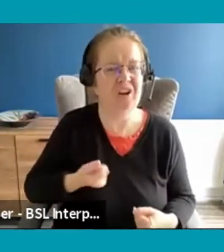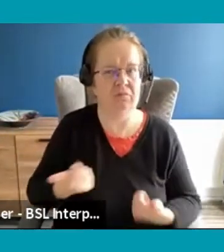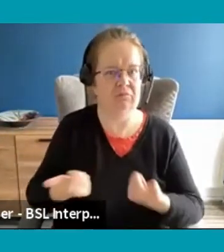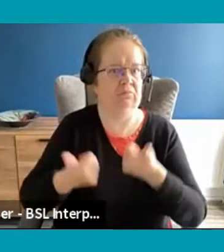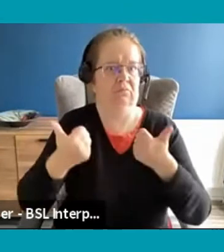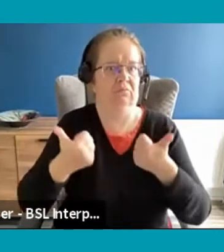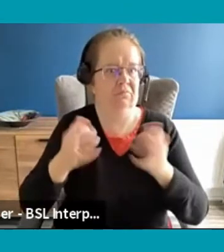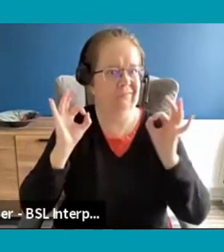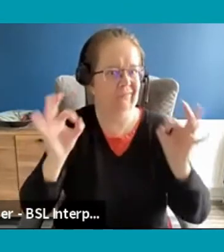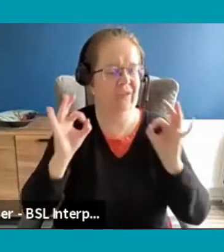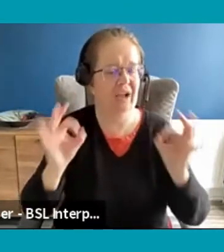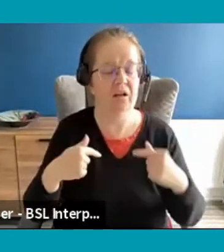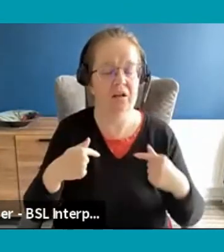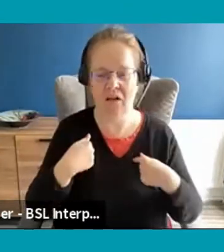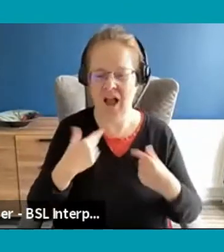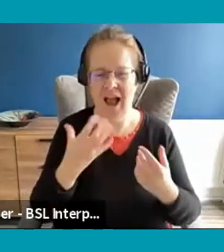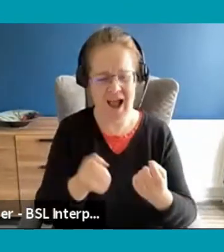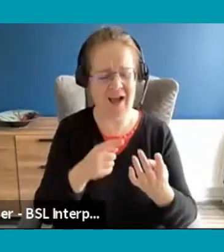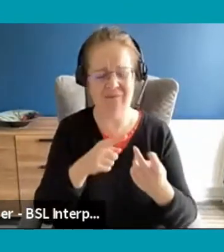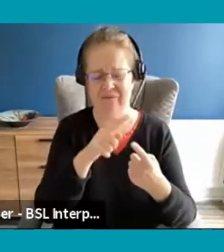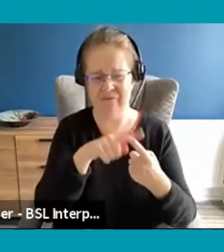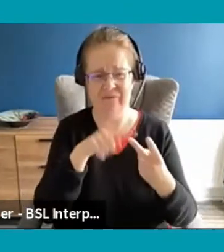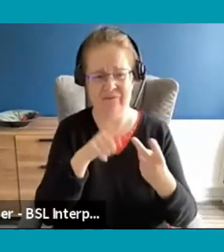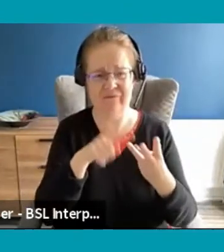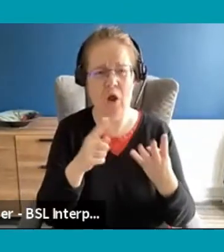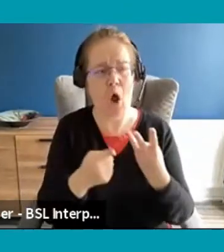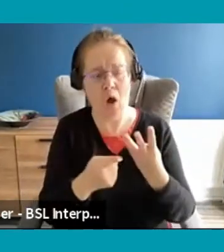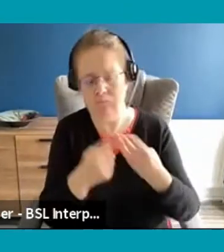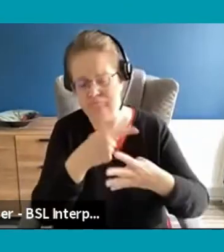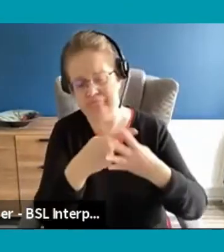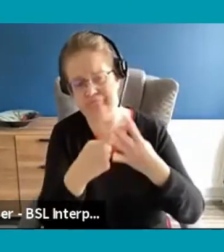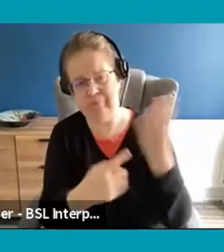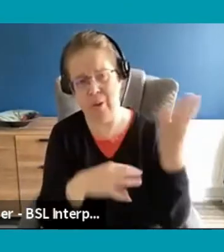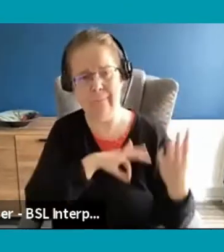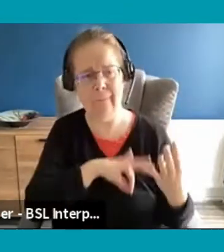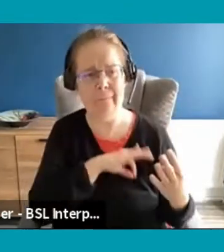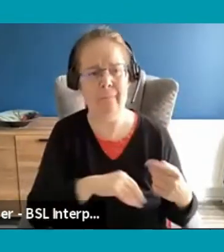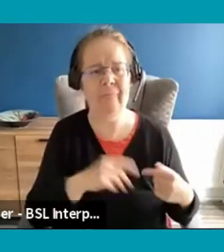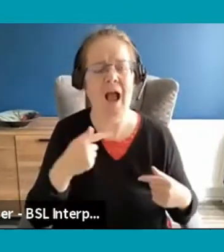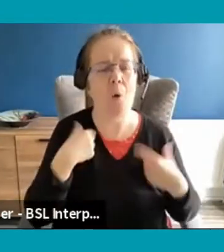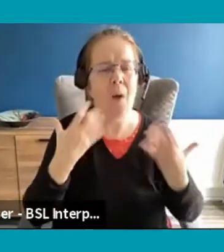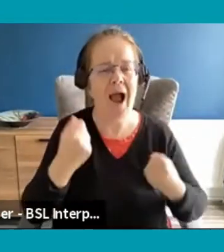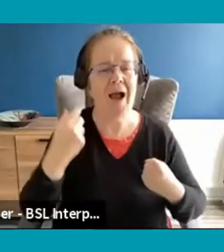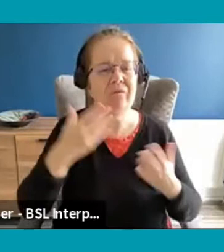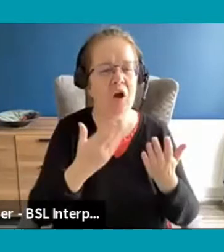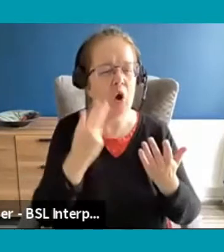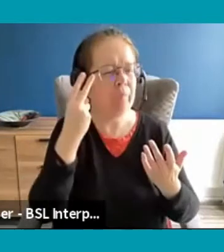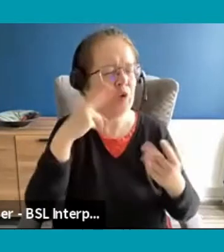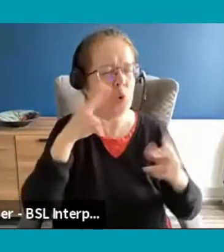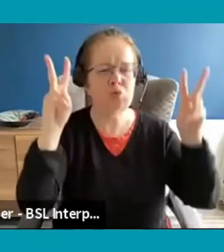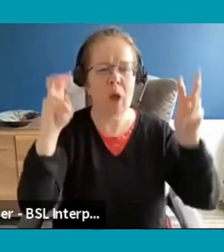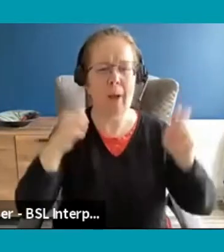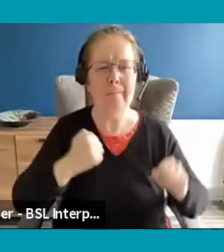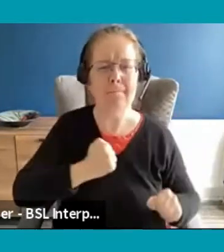We've got access to a number of other benefits through something called my shopping, so there's lots of really good bargains